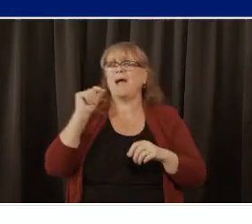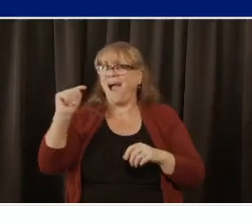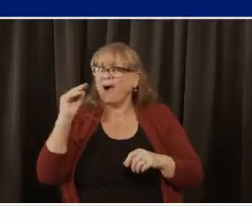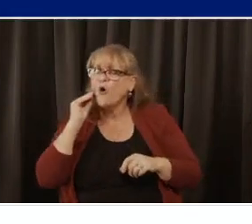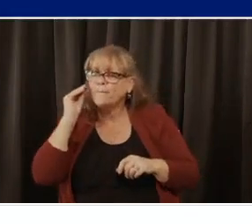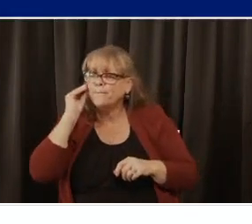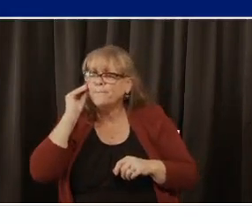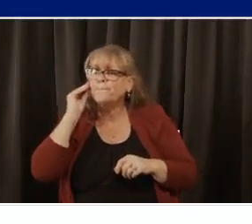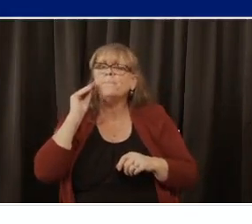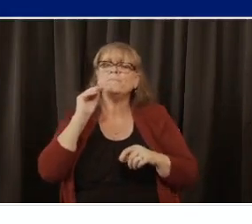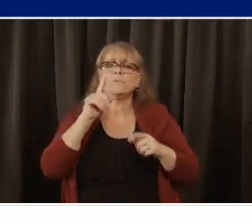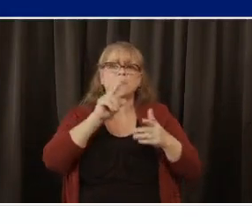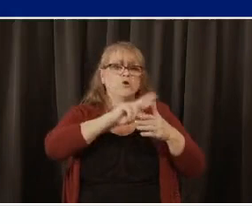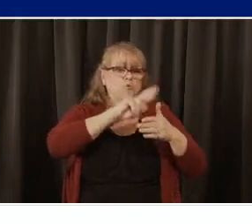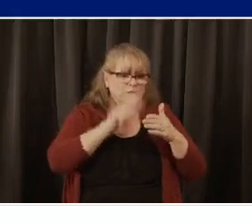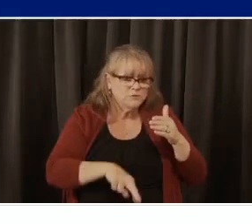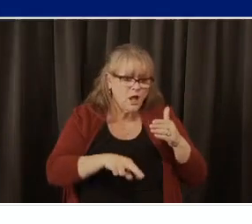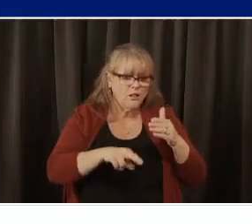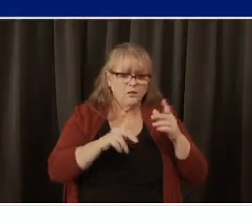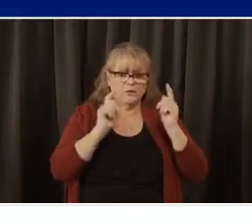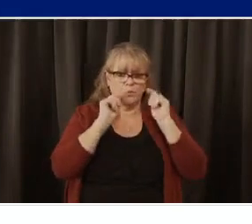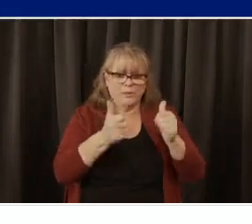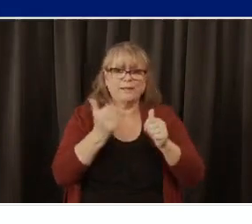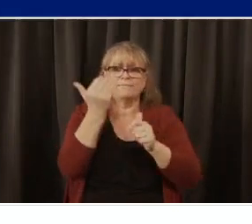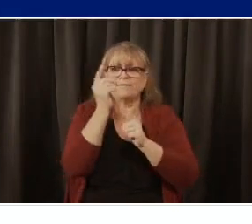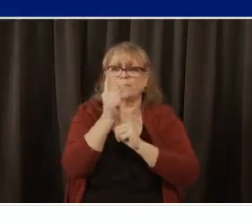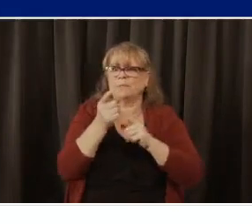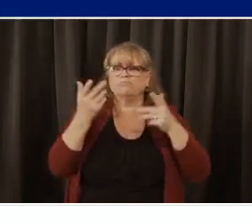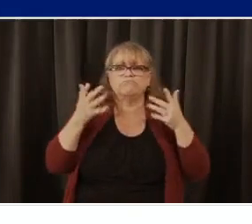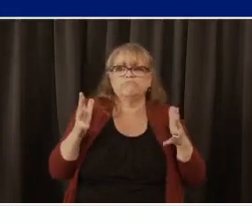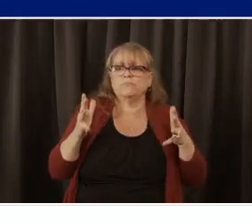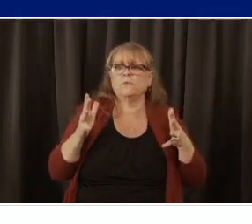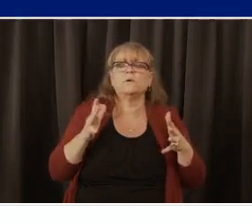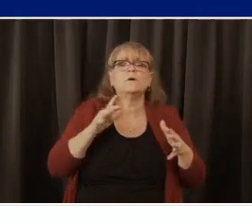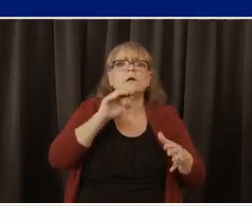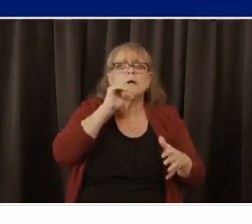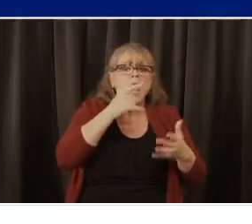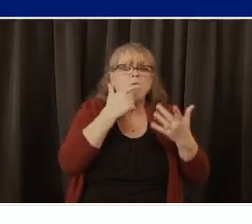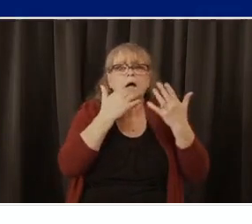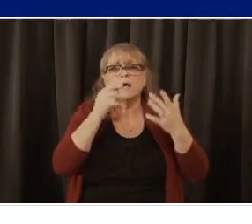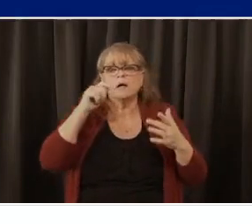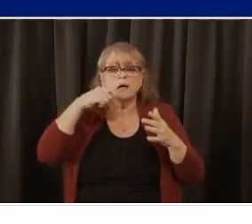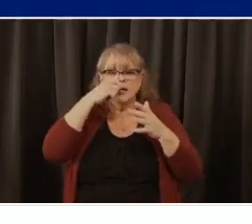and you can reorder them after 20 days for the following month so I want to thank our testing